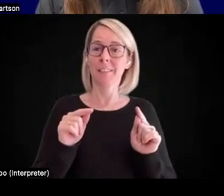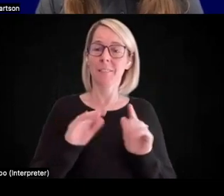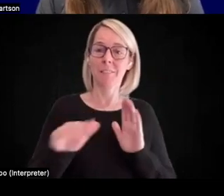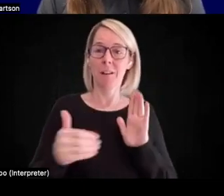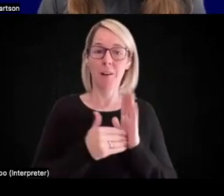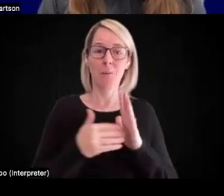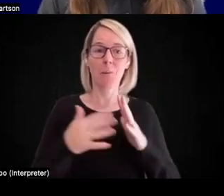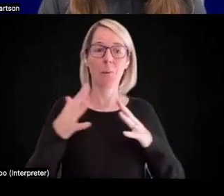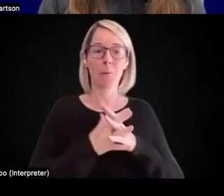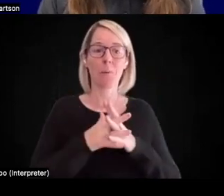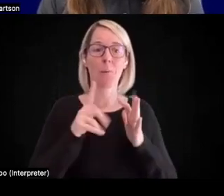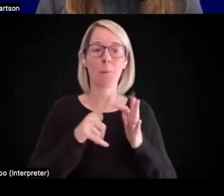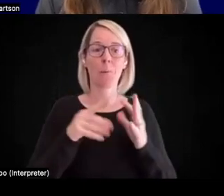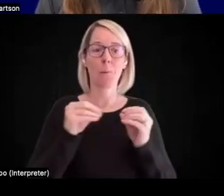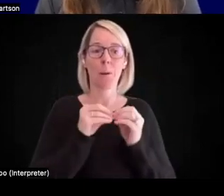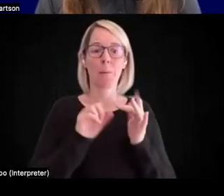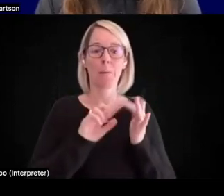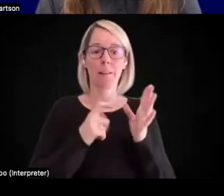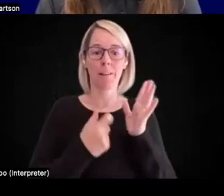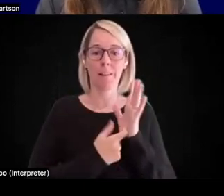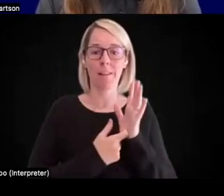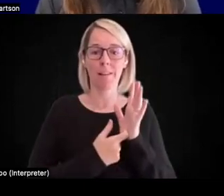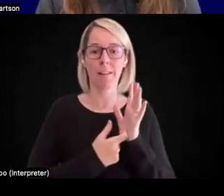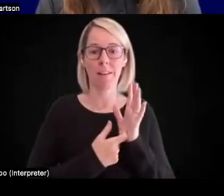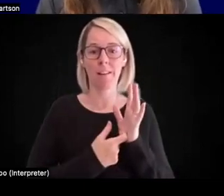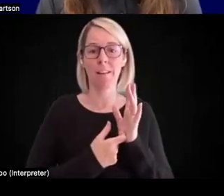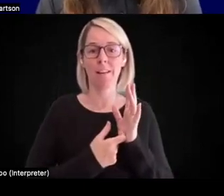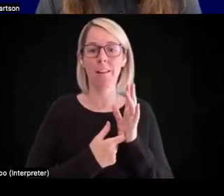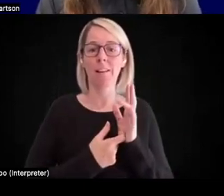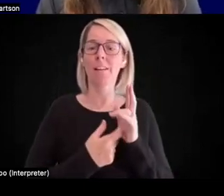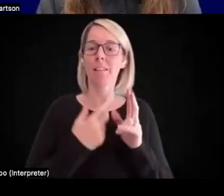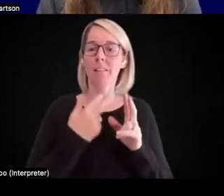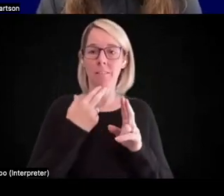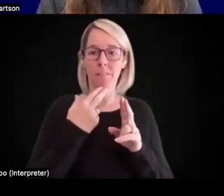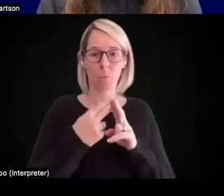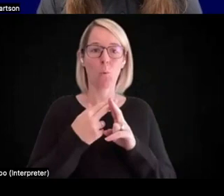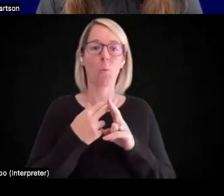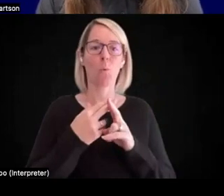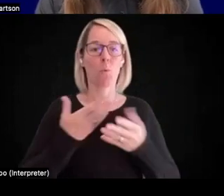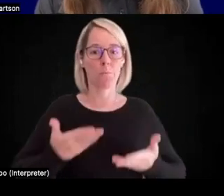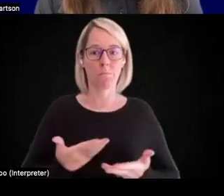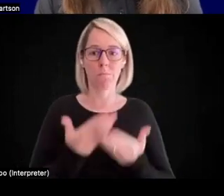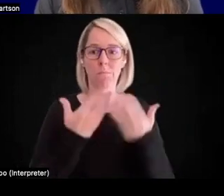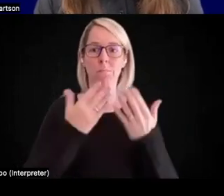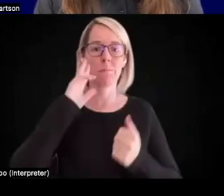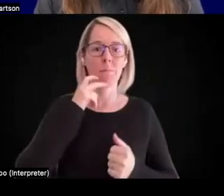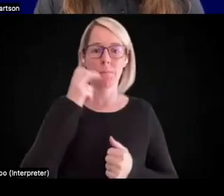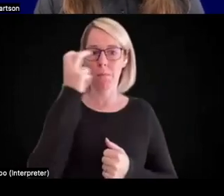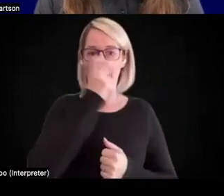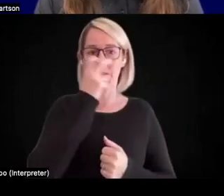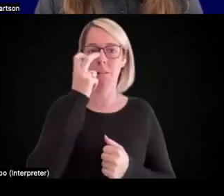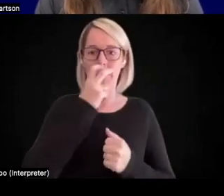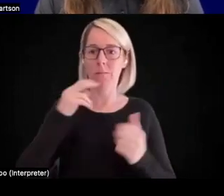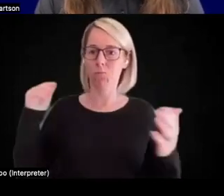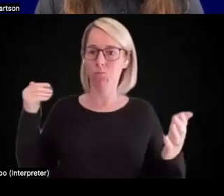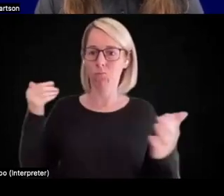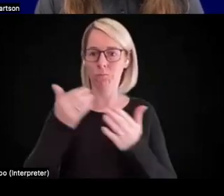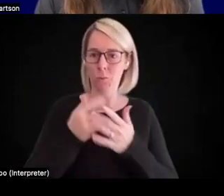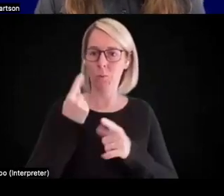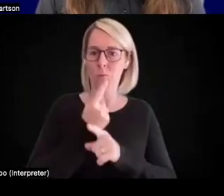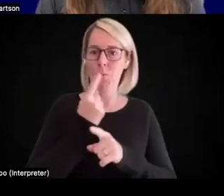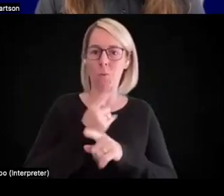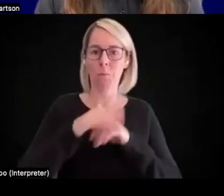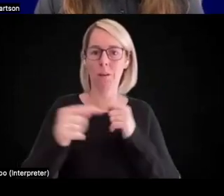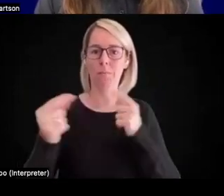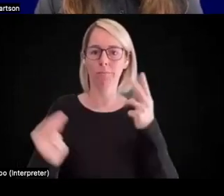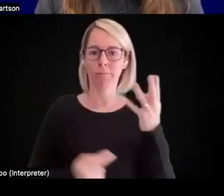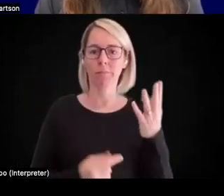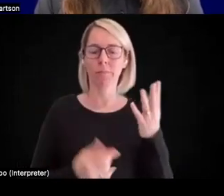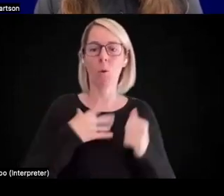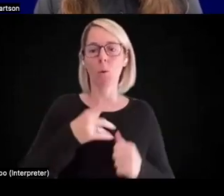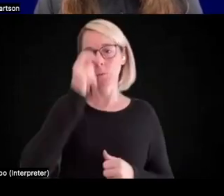for our congenital deafblindness series. I would like to acknowledge the lands on which